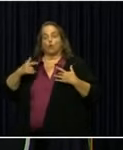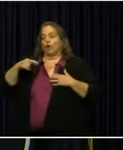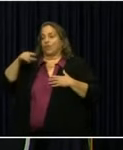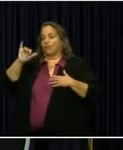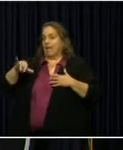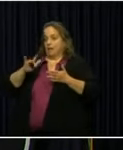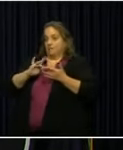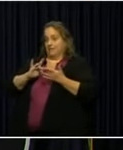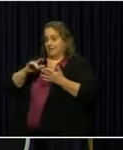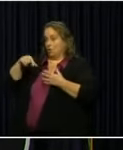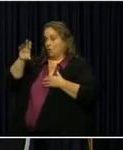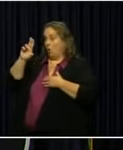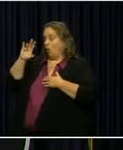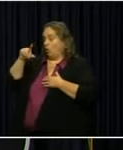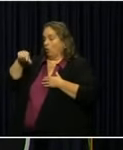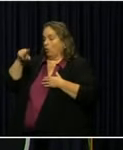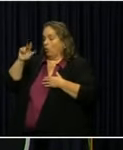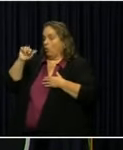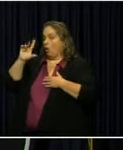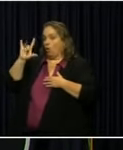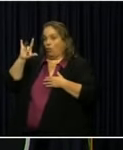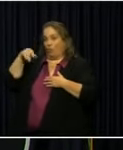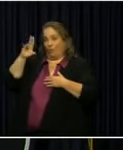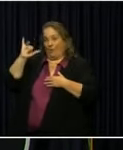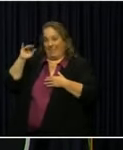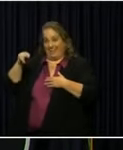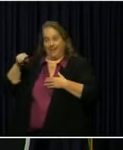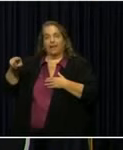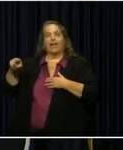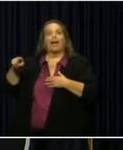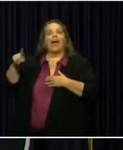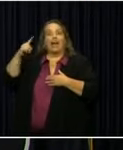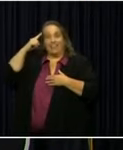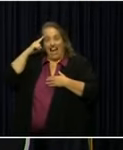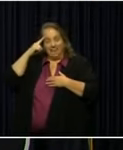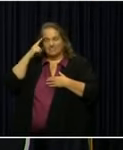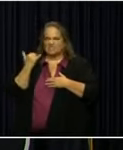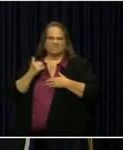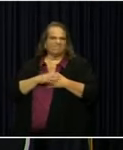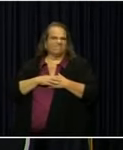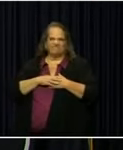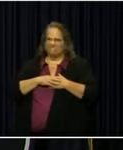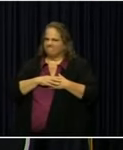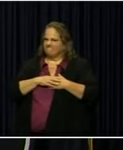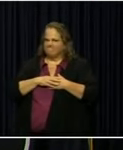VACCINE IS, AND I DON'T THINK ANY OF US KNOW EXCEPT THAT WE REALLY HOPE, AND WE REALLY DO